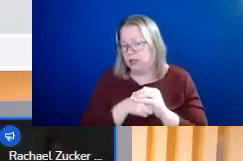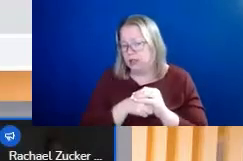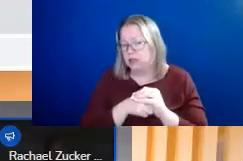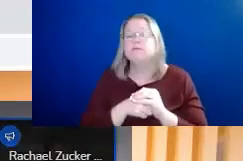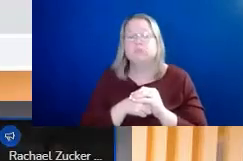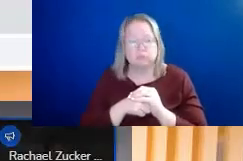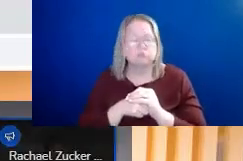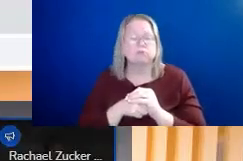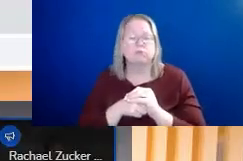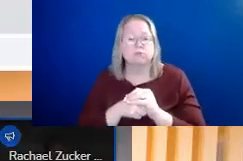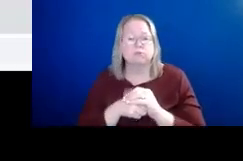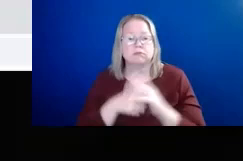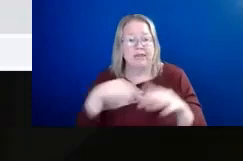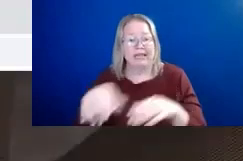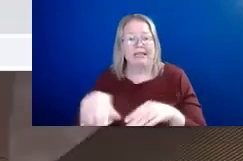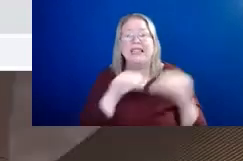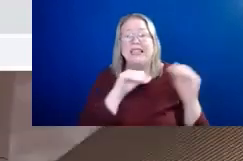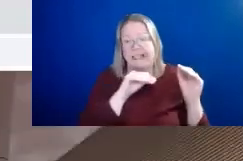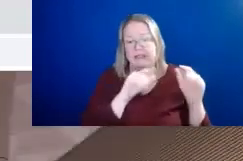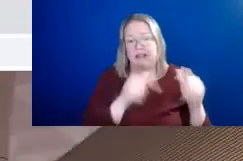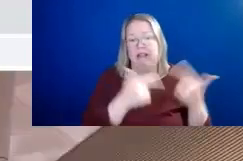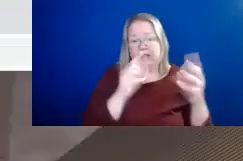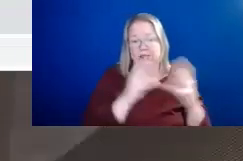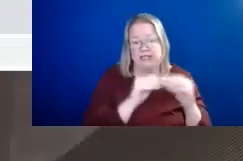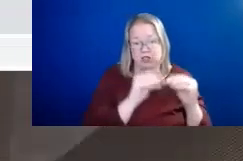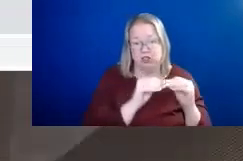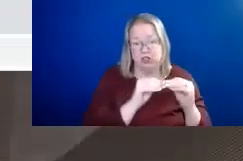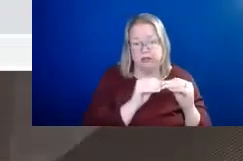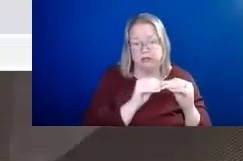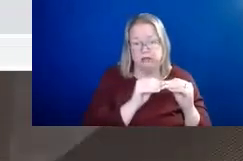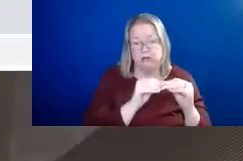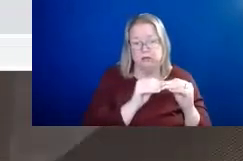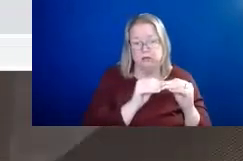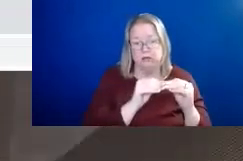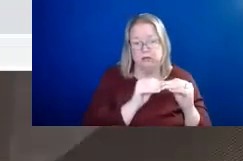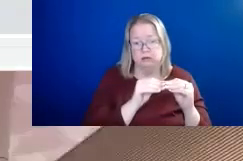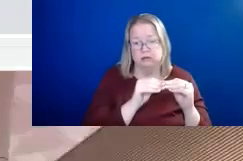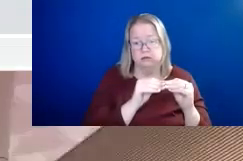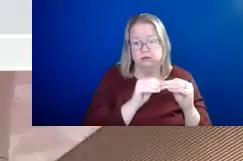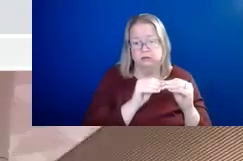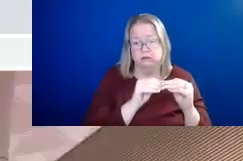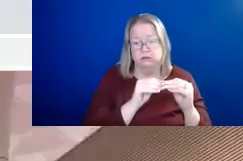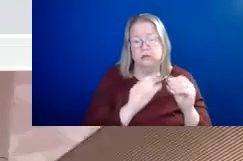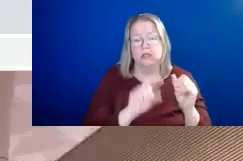12:29:37 >>RACHAEL DADASIEWICZ: 12:29:42 In the top toolbar, if you